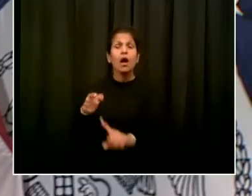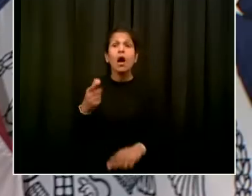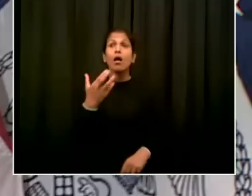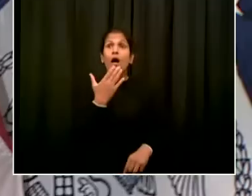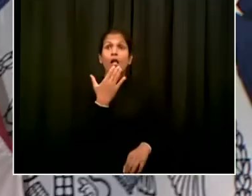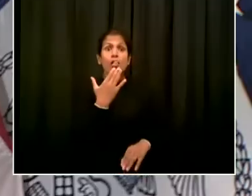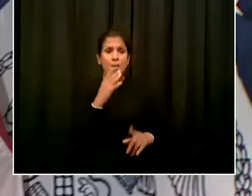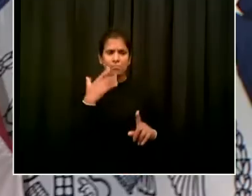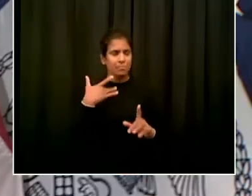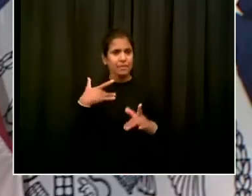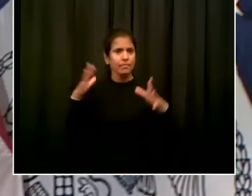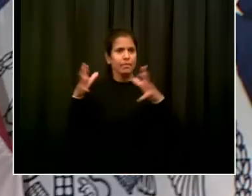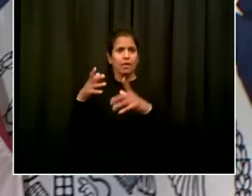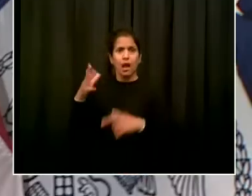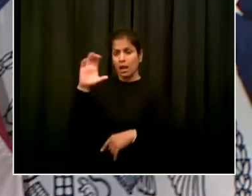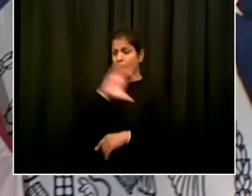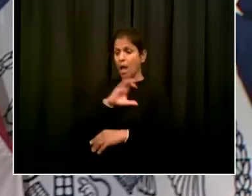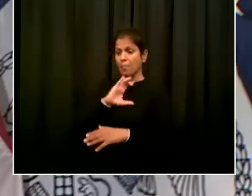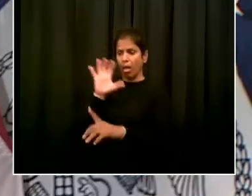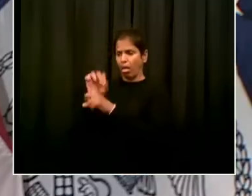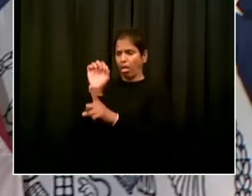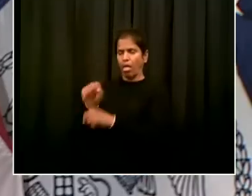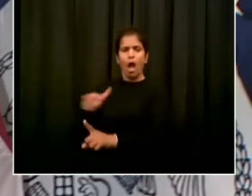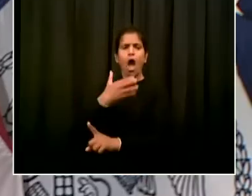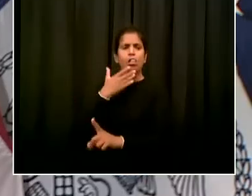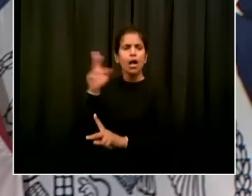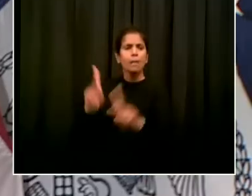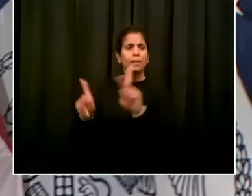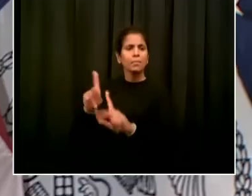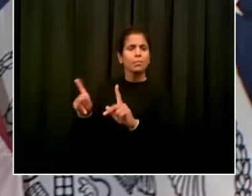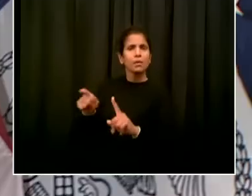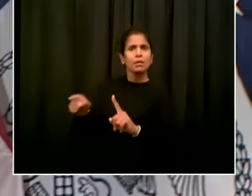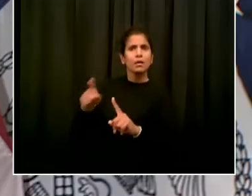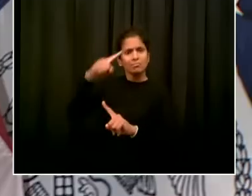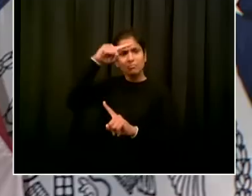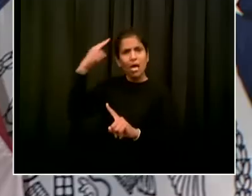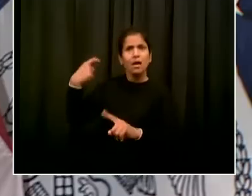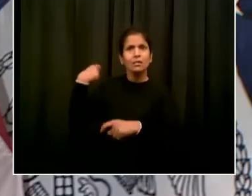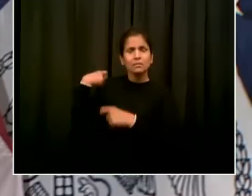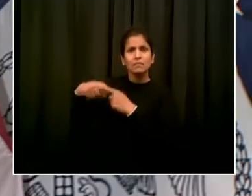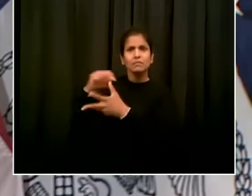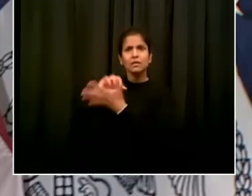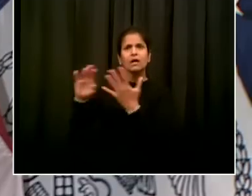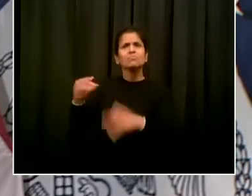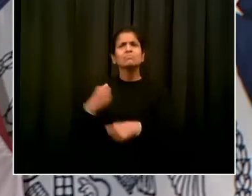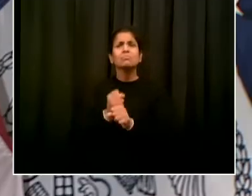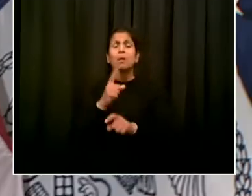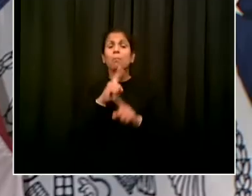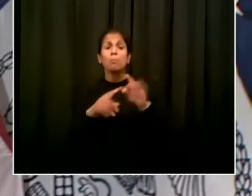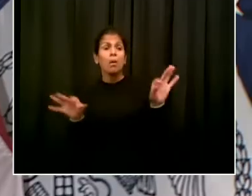IS A TOOL TO ADDRESS THAT. WE HAVE TO PROTECT PEOPLE IN